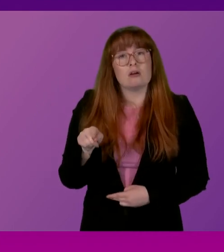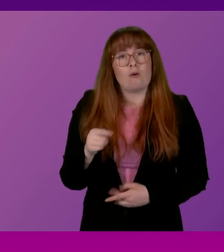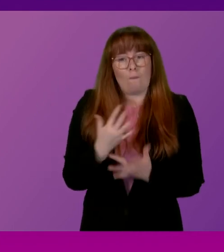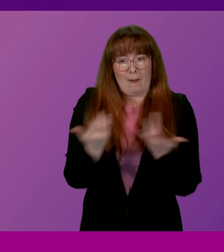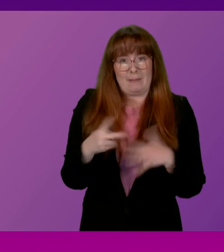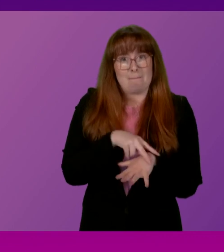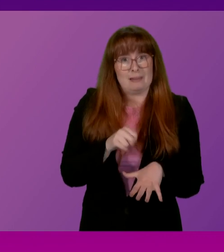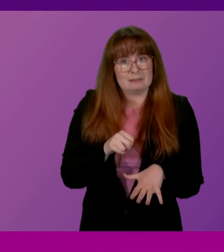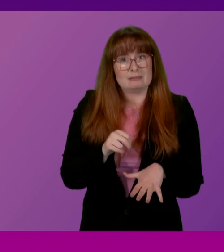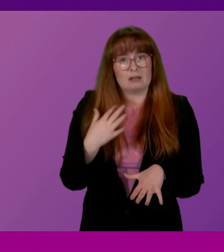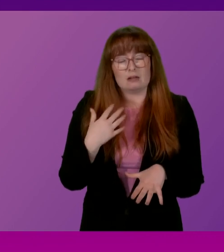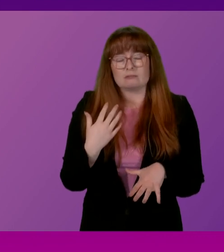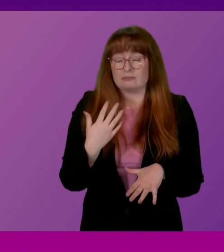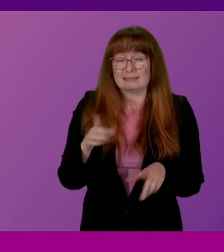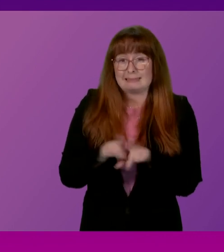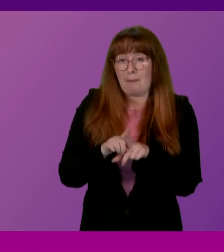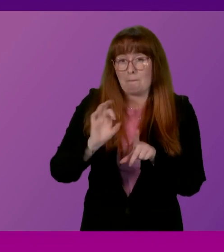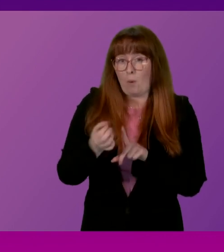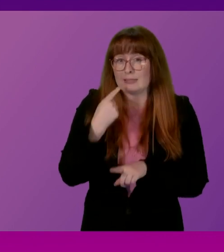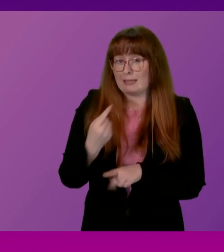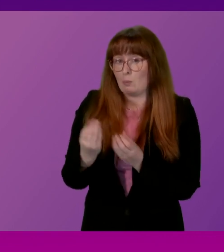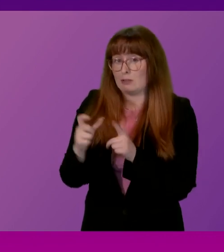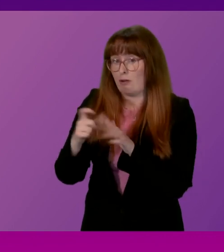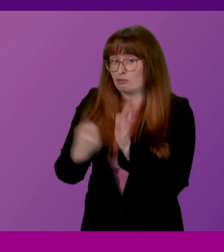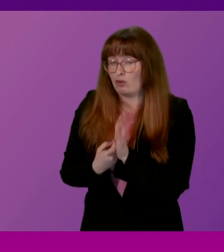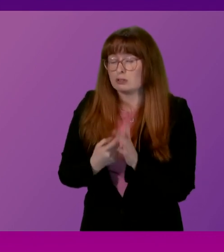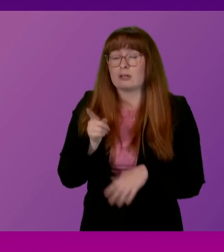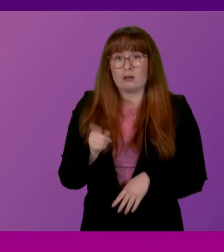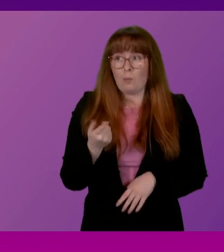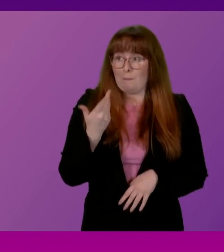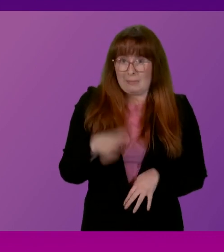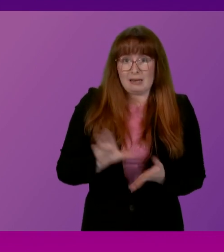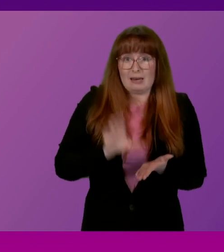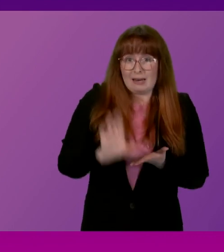I go back to the point that I made to Douglas Ross a moment ago. We have invested in Police Scotland.